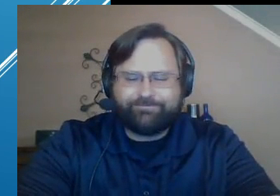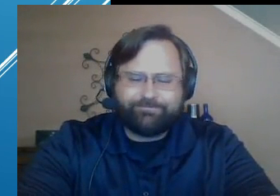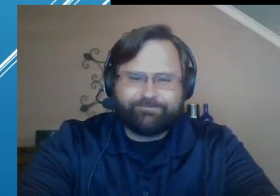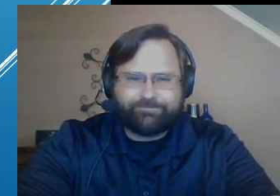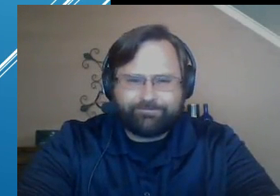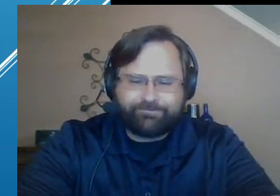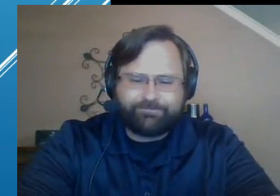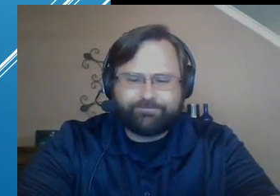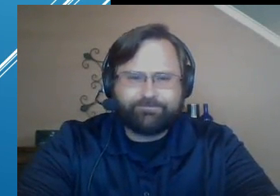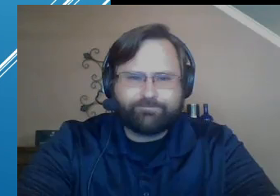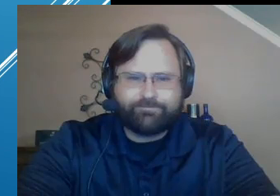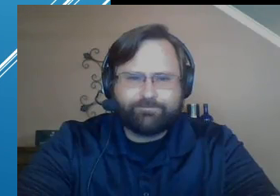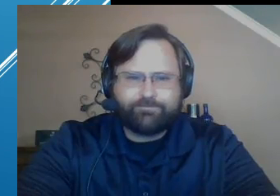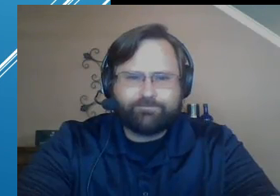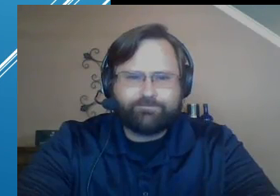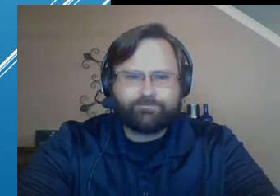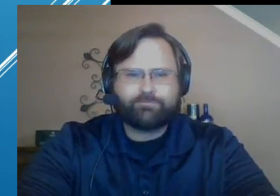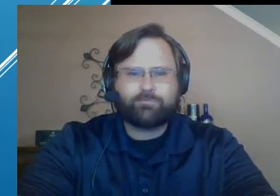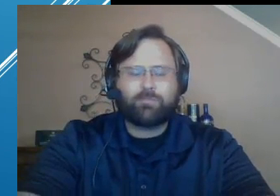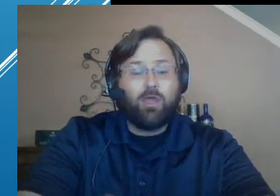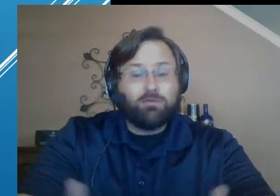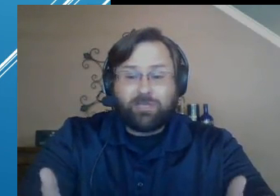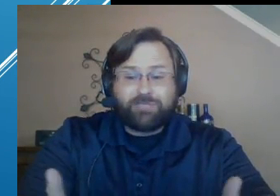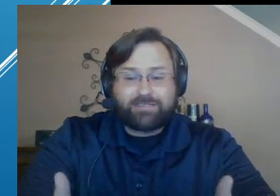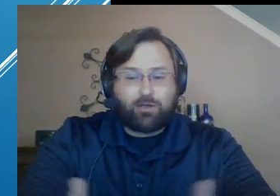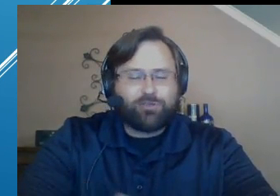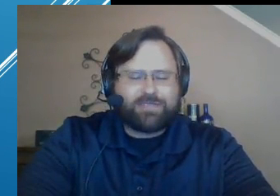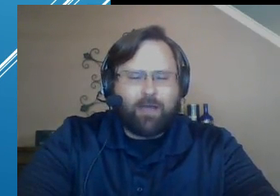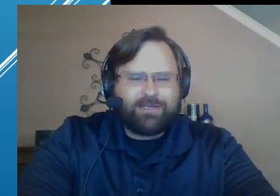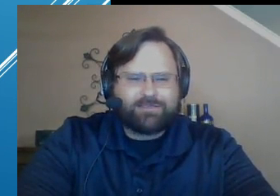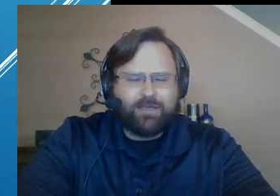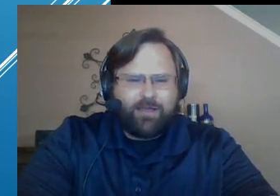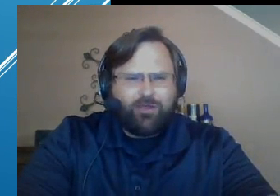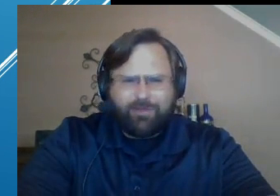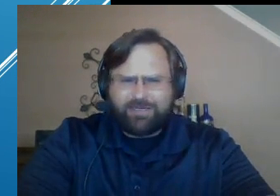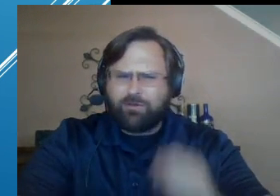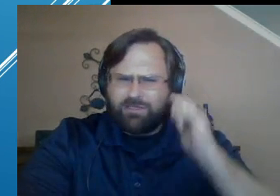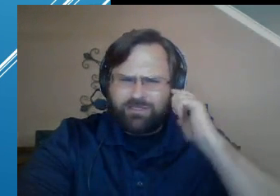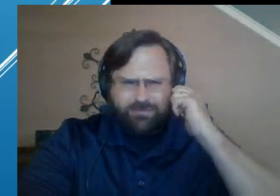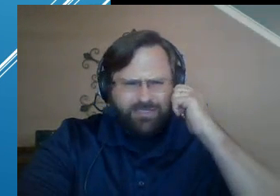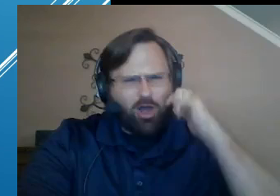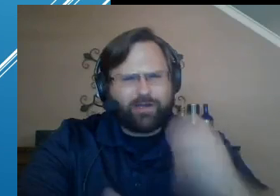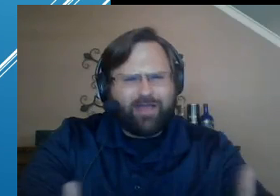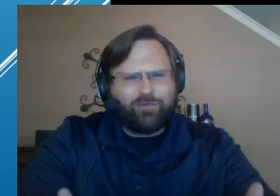subjects can also be topics and you might say well the subject's already at